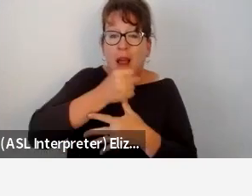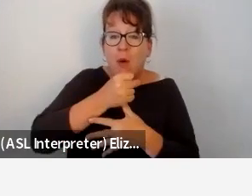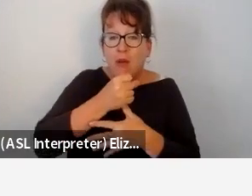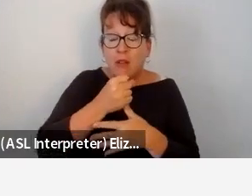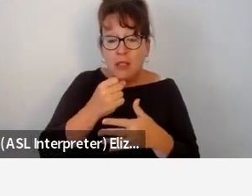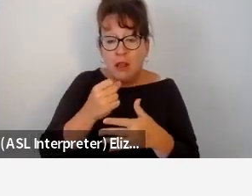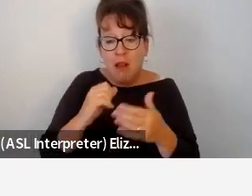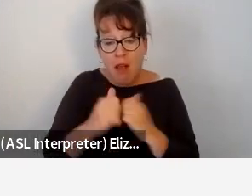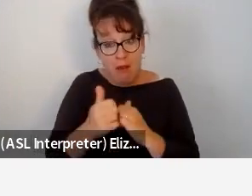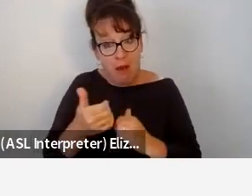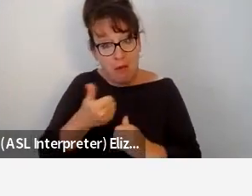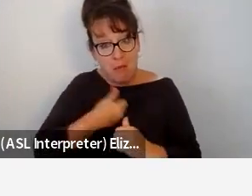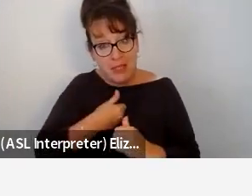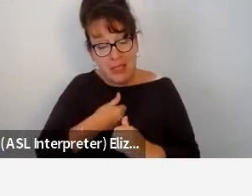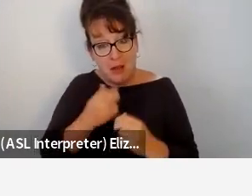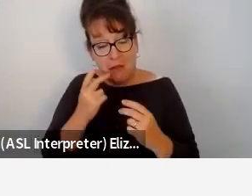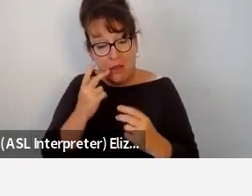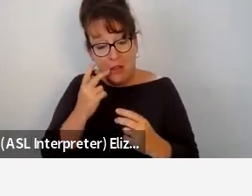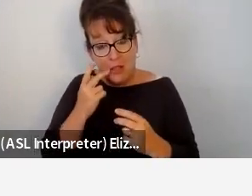I'm going to read Emily's question. It's just when the NOFO